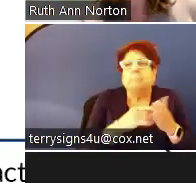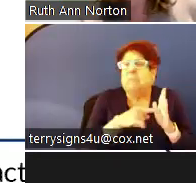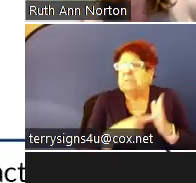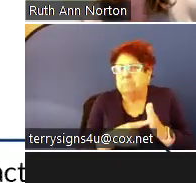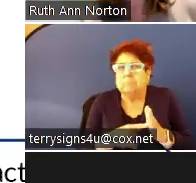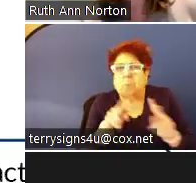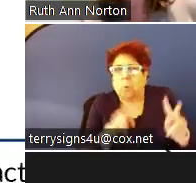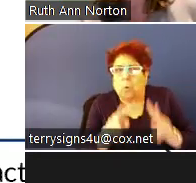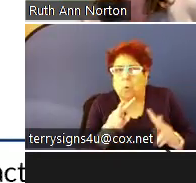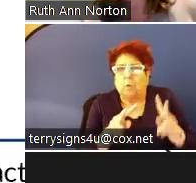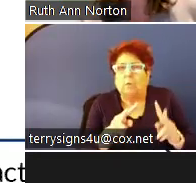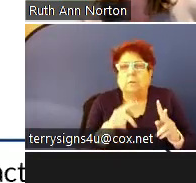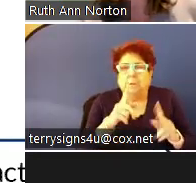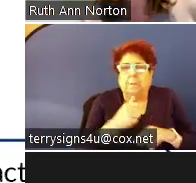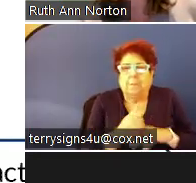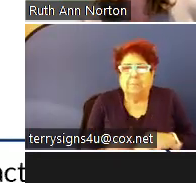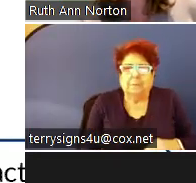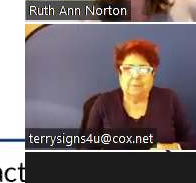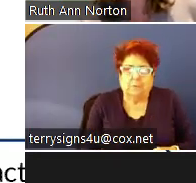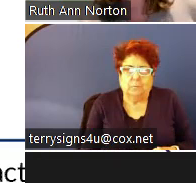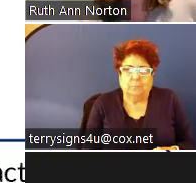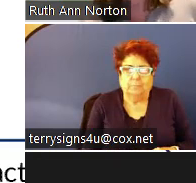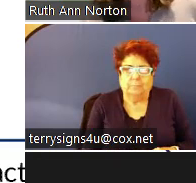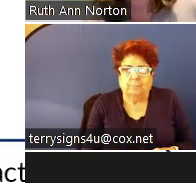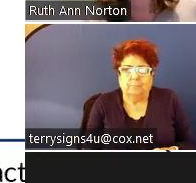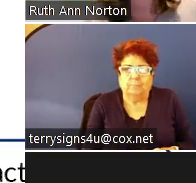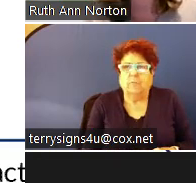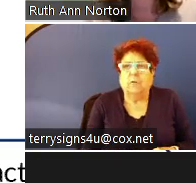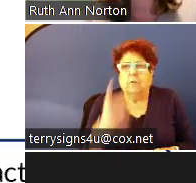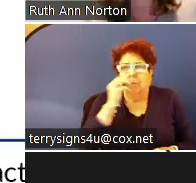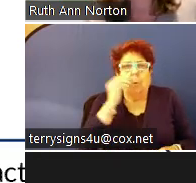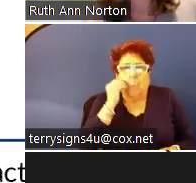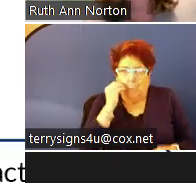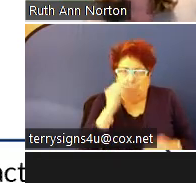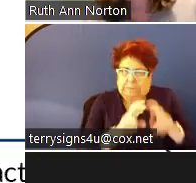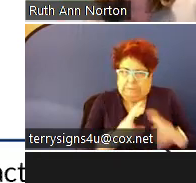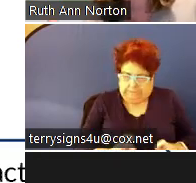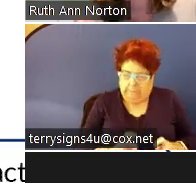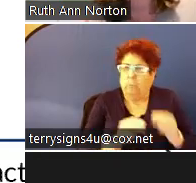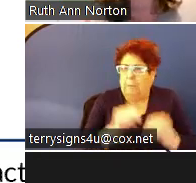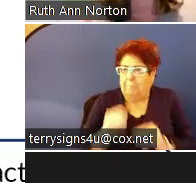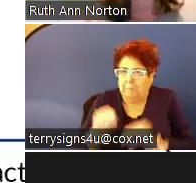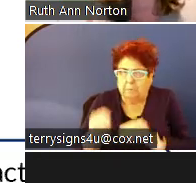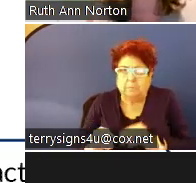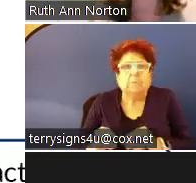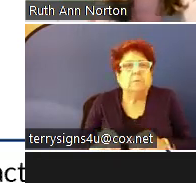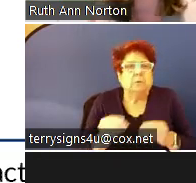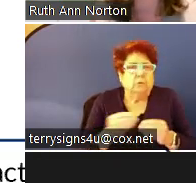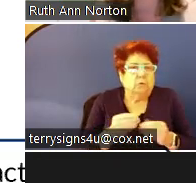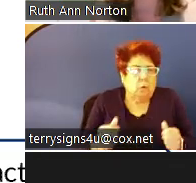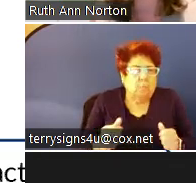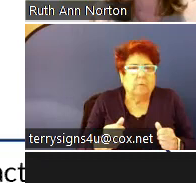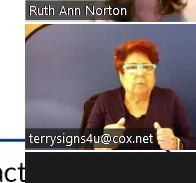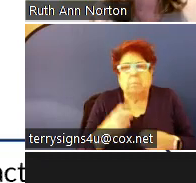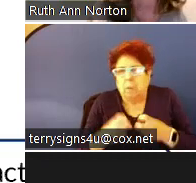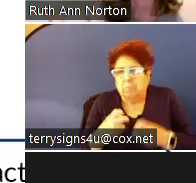the referrals and home assessment repairs. The self-reported falls. Quality-of-life metrics,